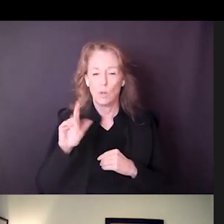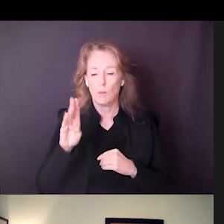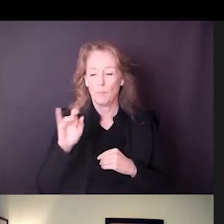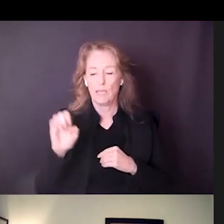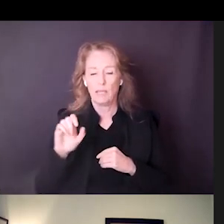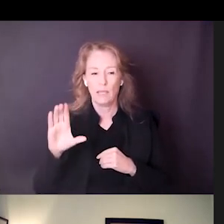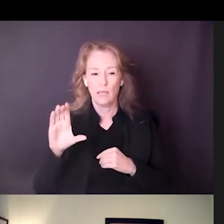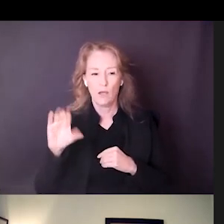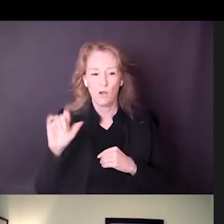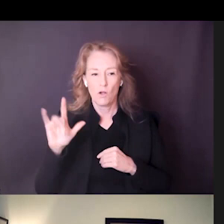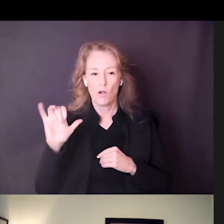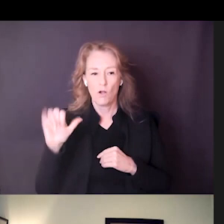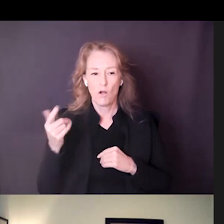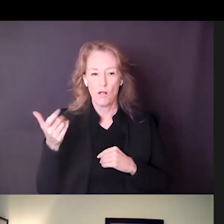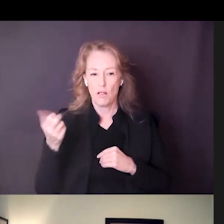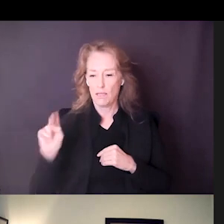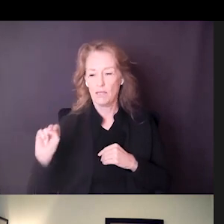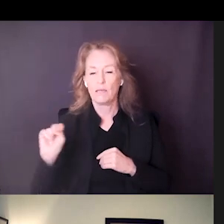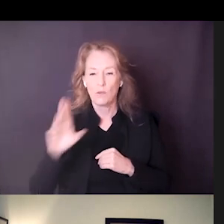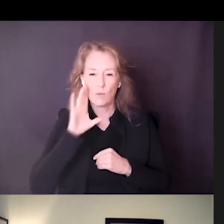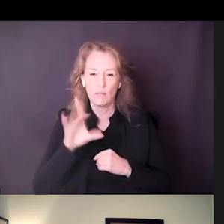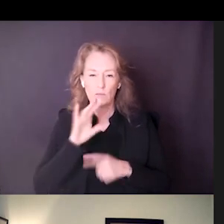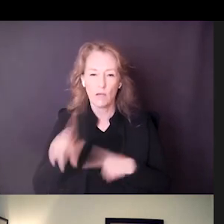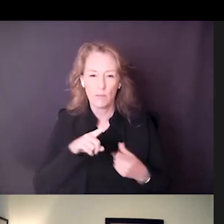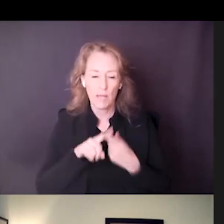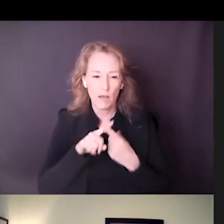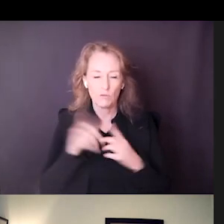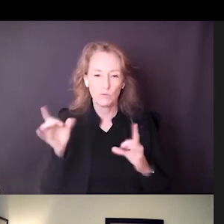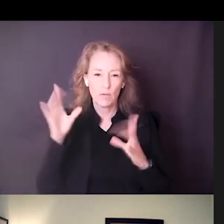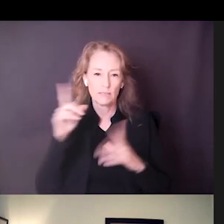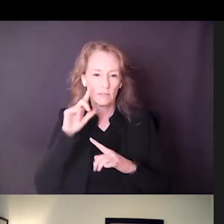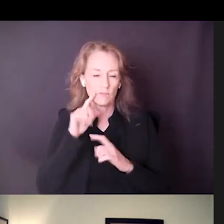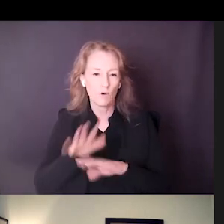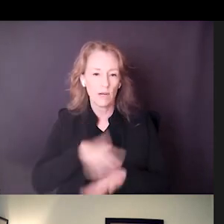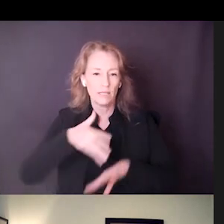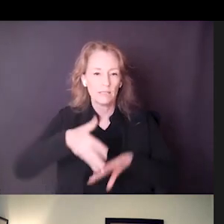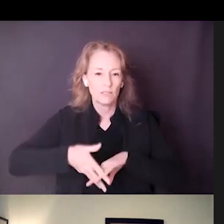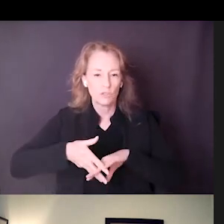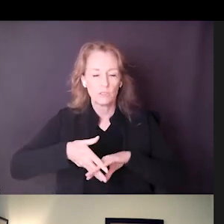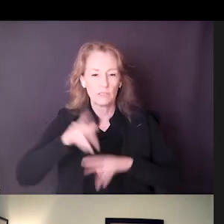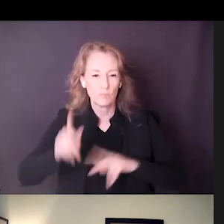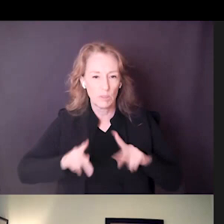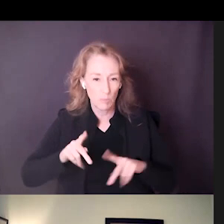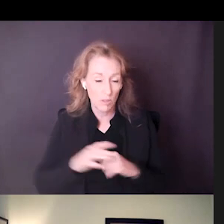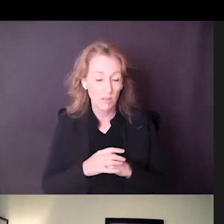ABOUT SERVICES FOR INDIGENOUS INDIVIDUALS.